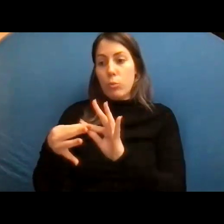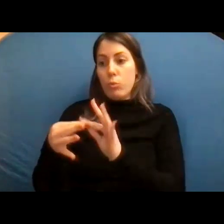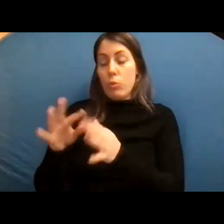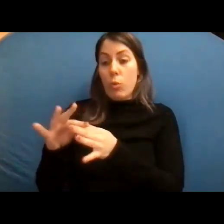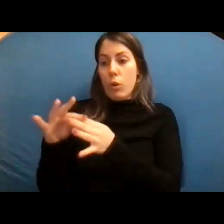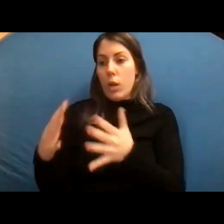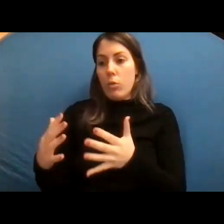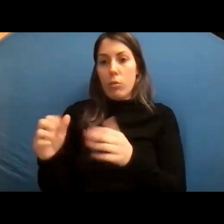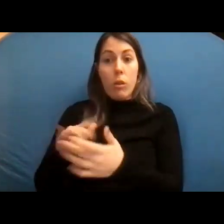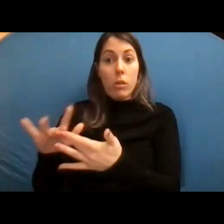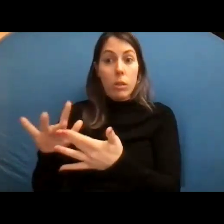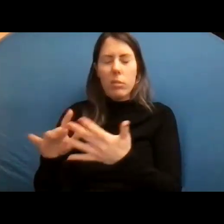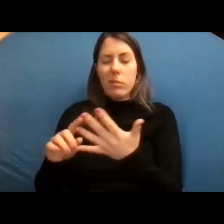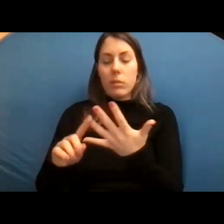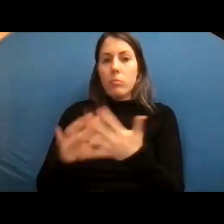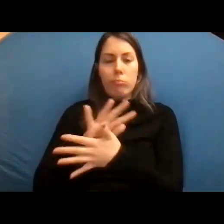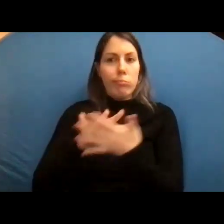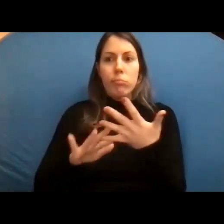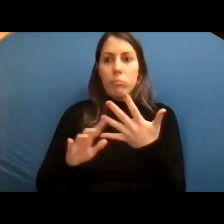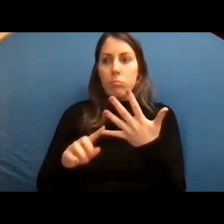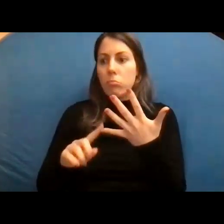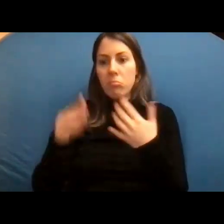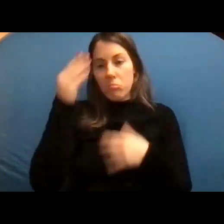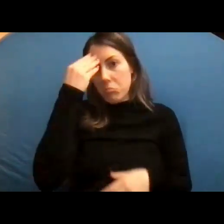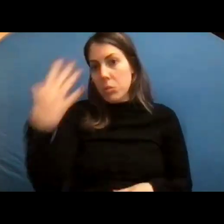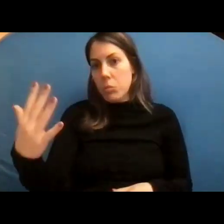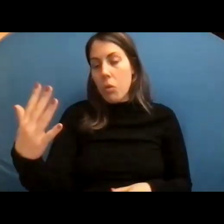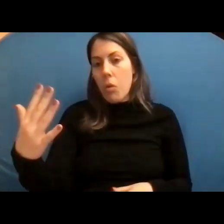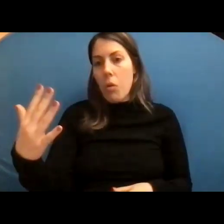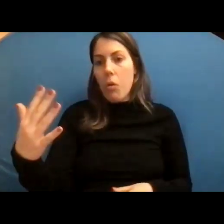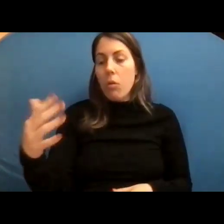county has an interpreter coordinator, that might be an individual that could be